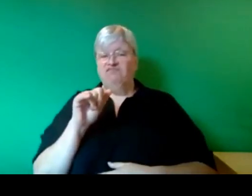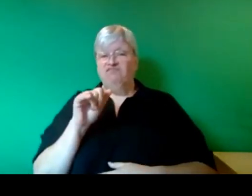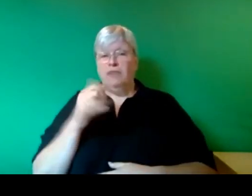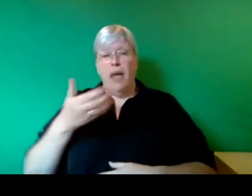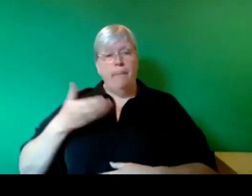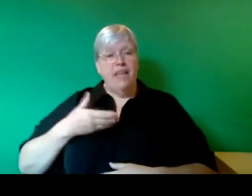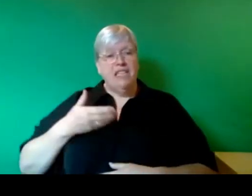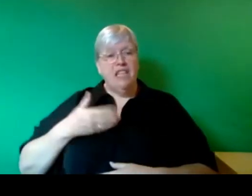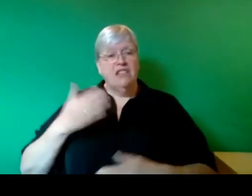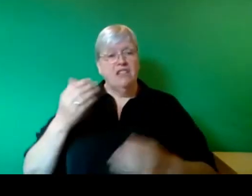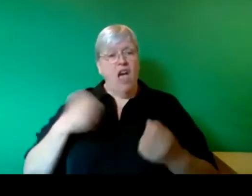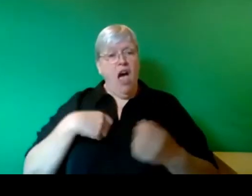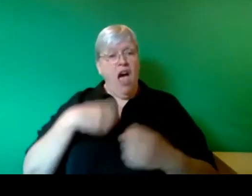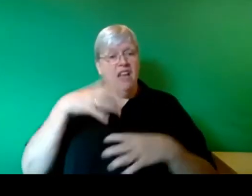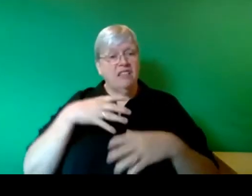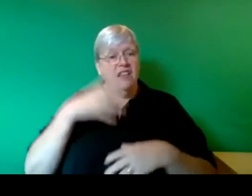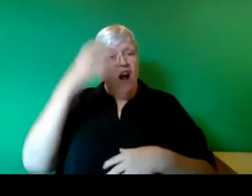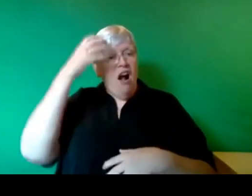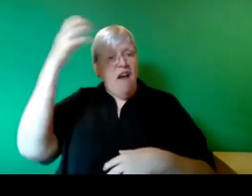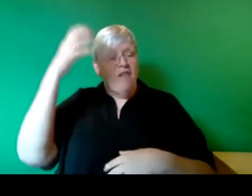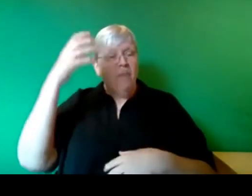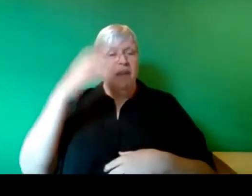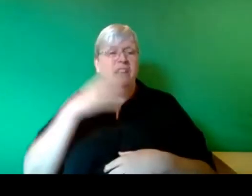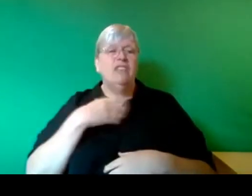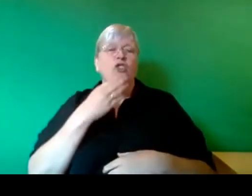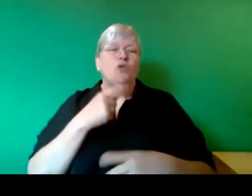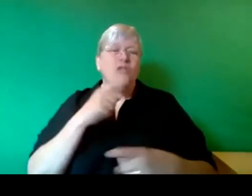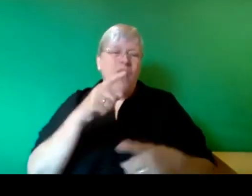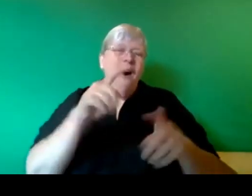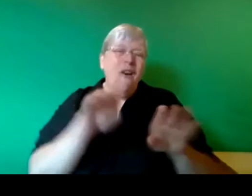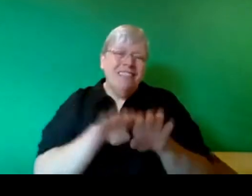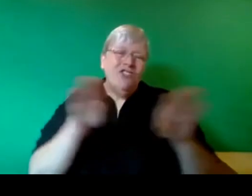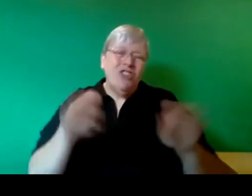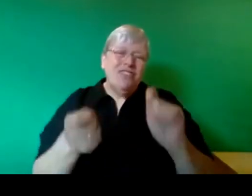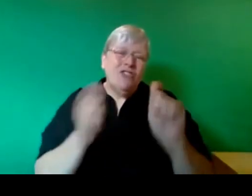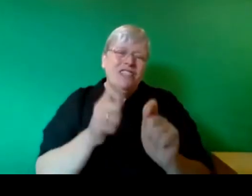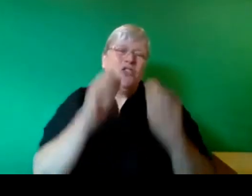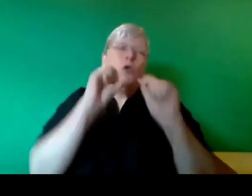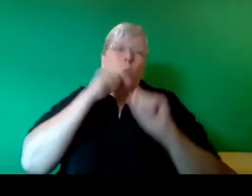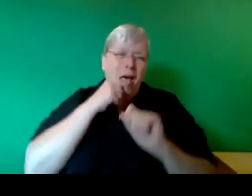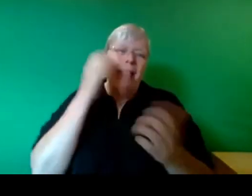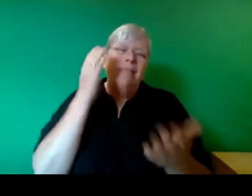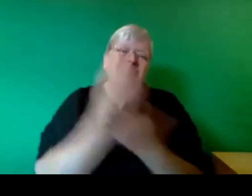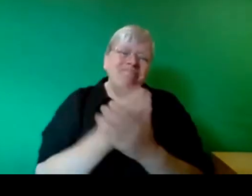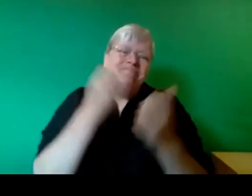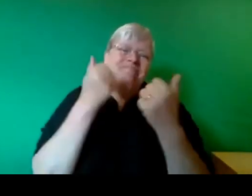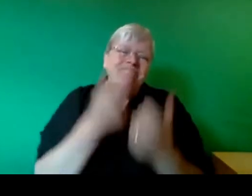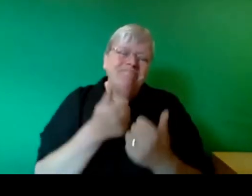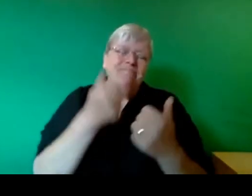overuse, the catch phase of a just transition at the same time as they engage in a very unjust